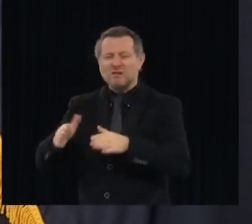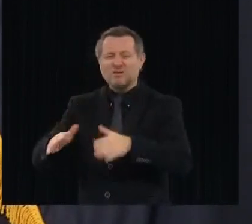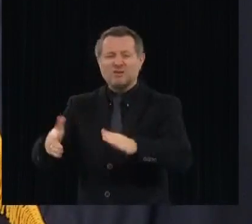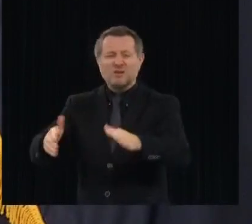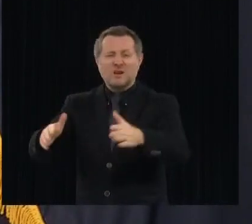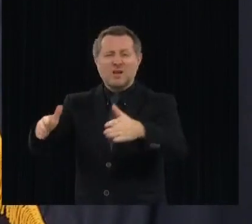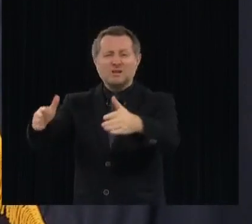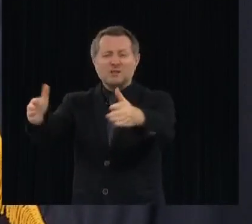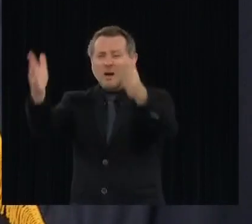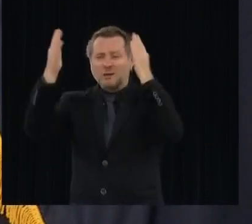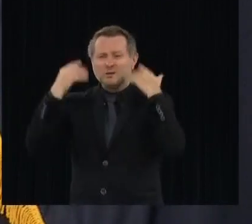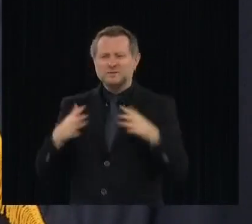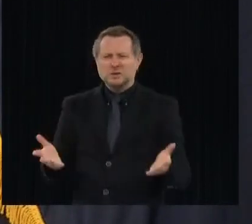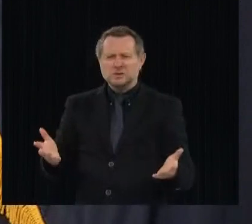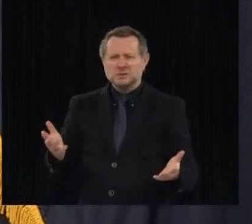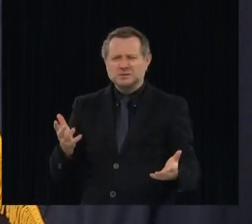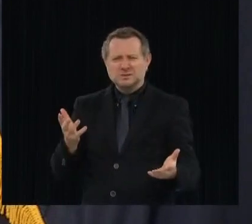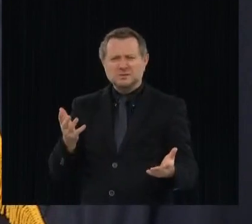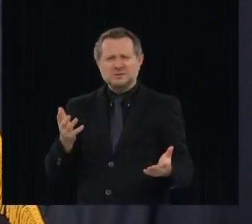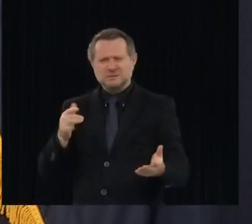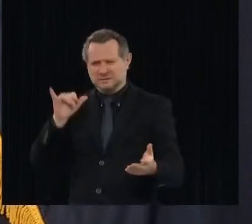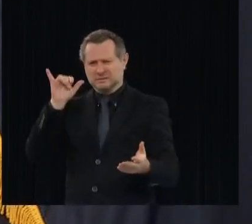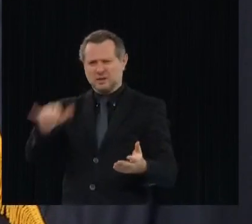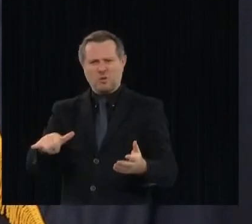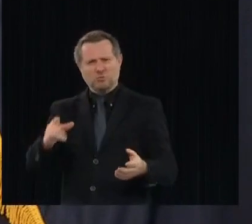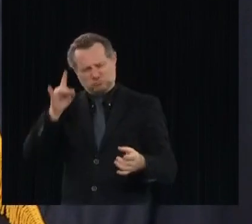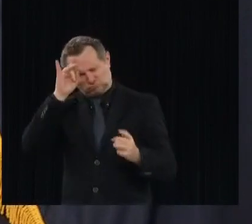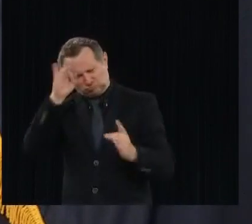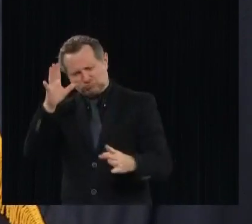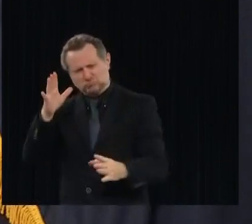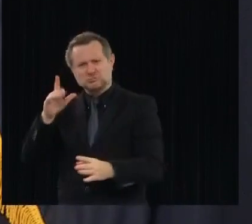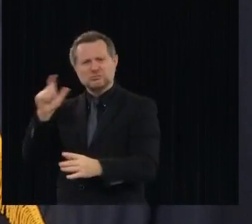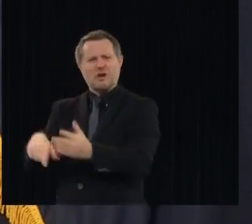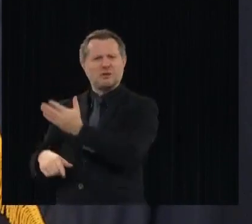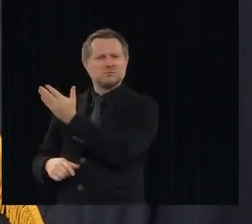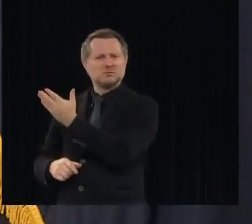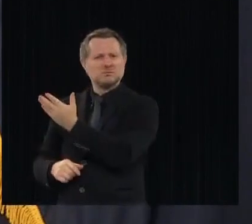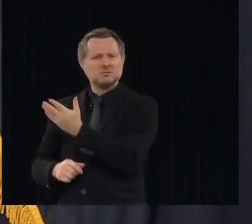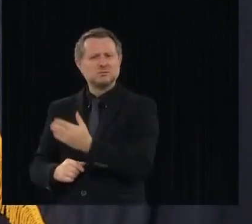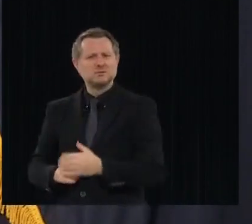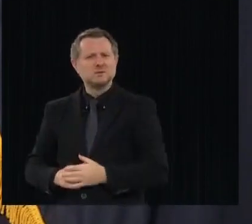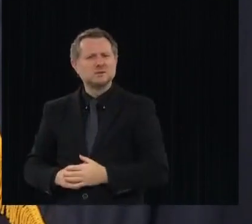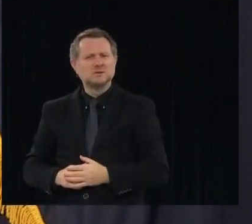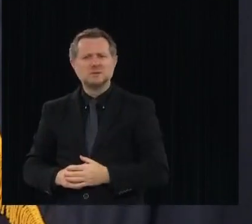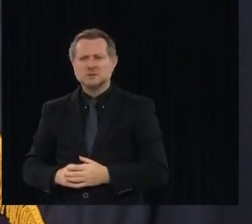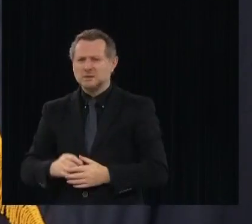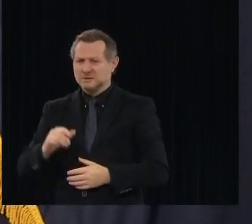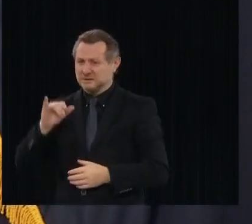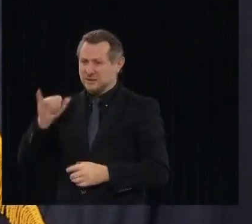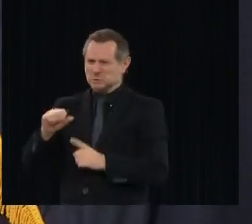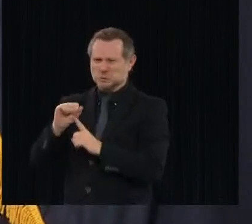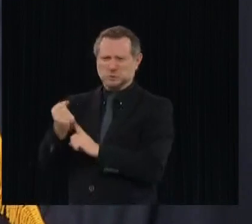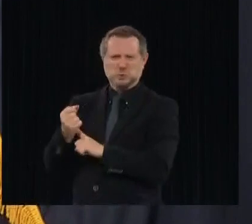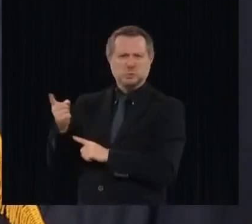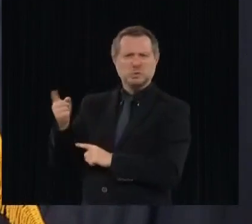OVERWHELMED AND BECAUSE THEY DIDN'T HAVE A 53rd, A DOCTOR